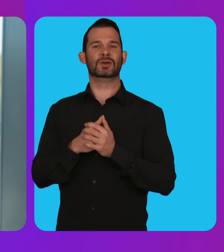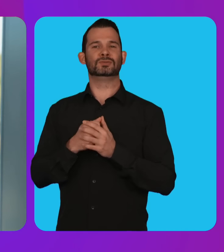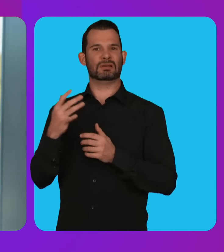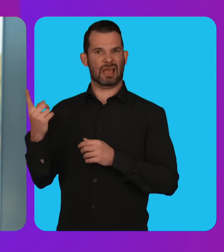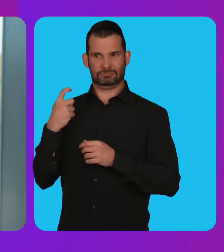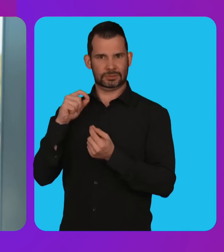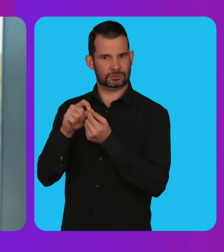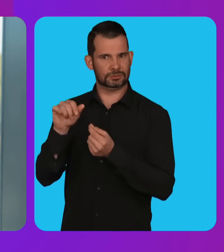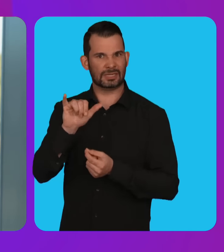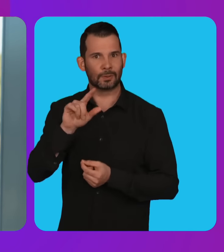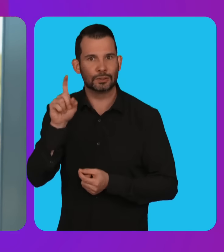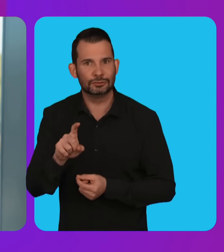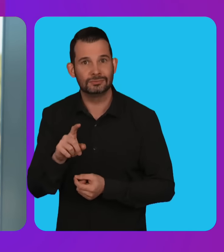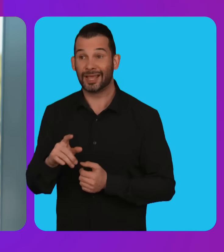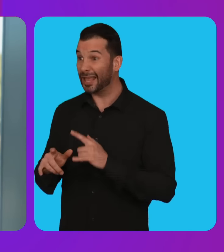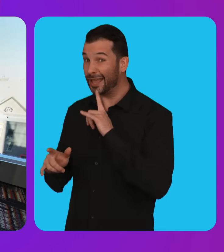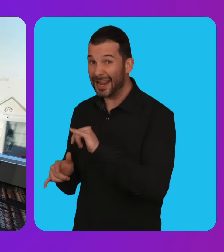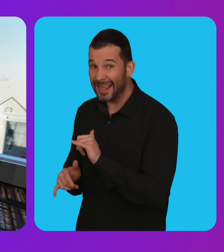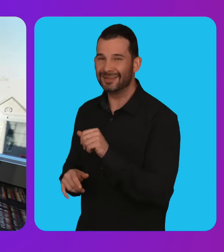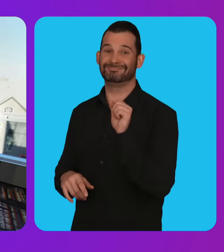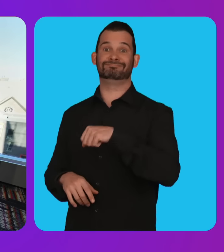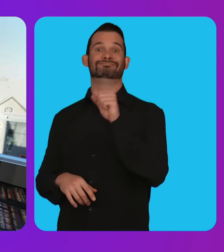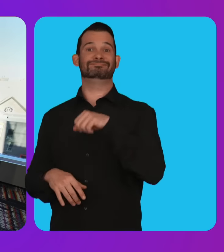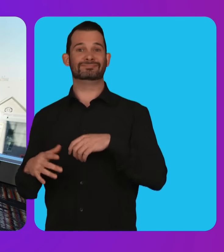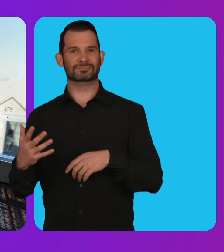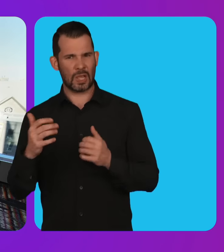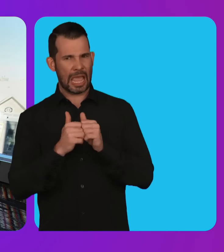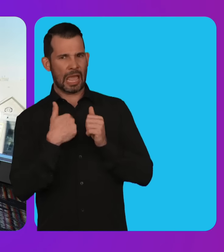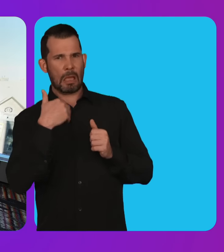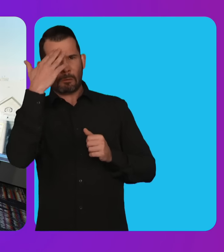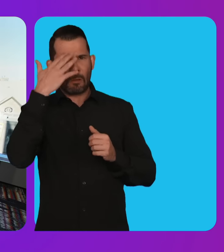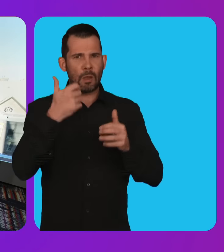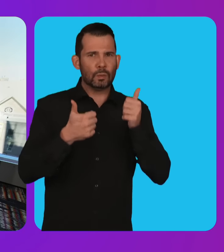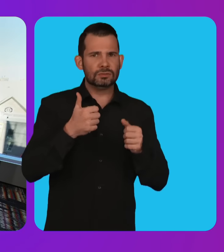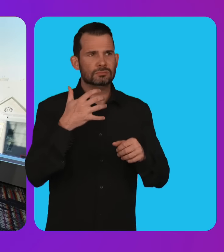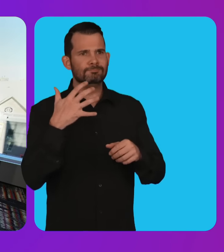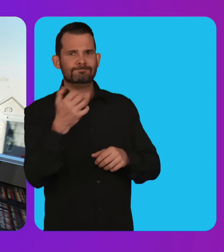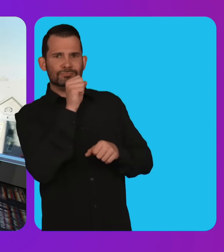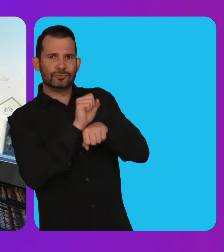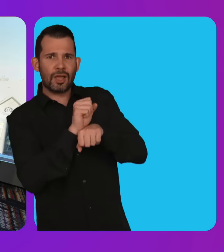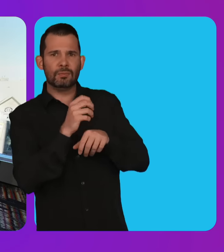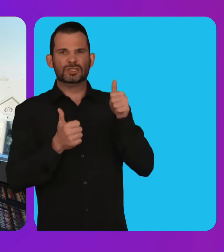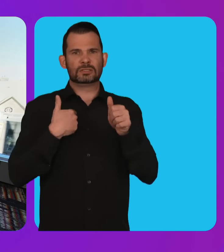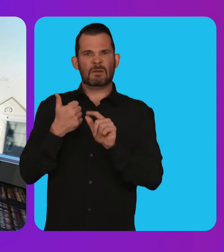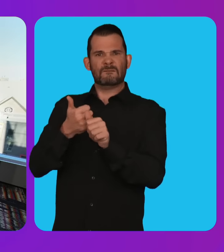And they asked me exactly the same question. Really? How will I know what job to take and which one to avoid?